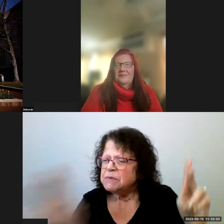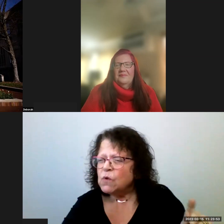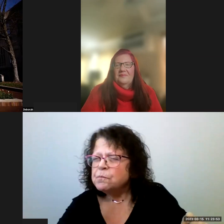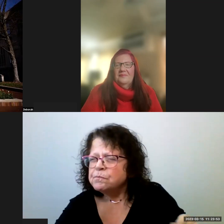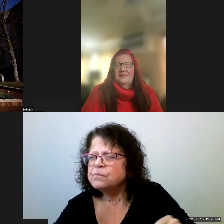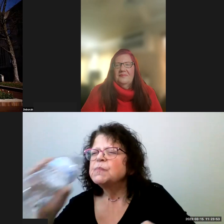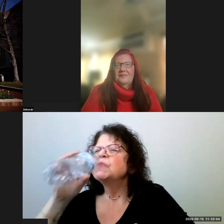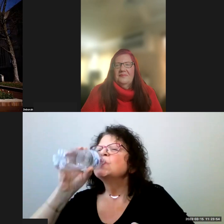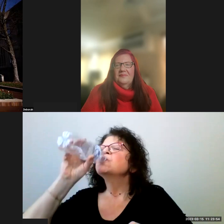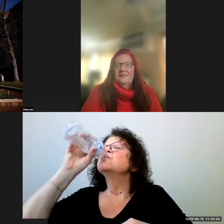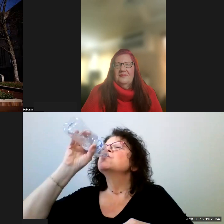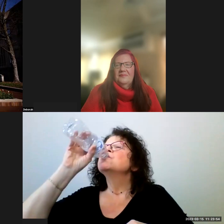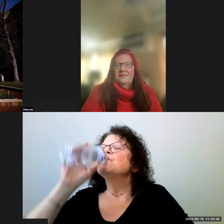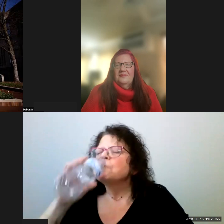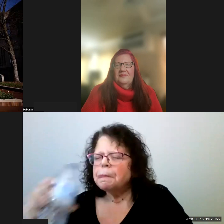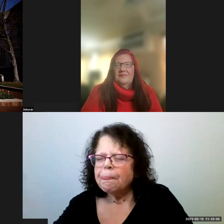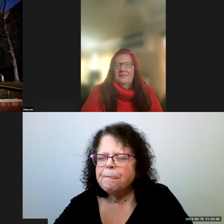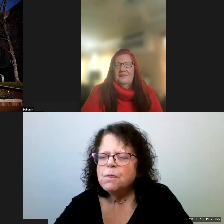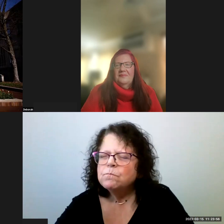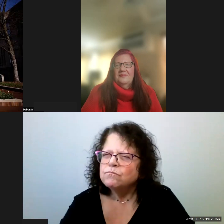difficulties people had with getting tested or --